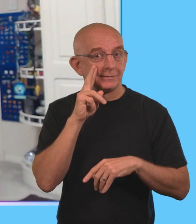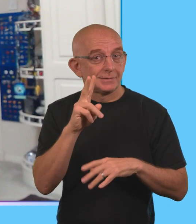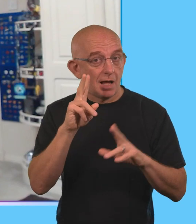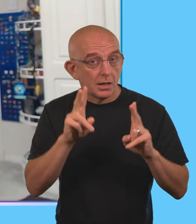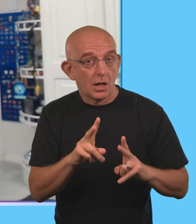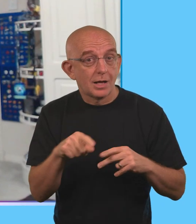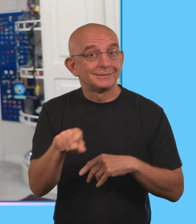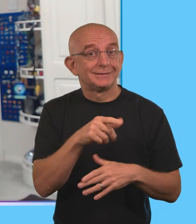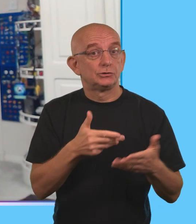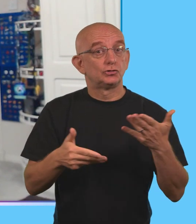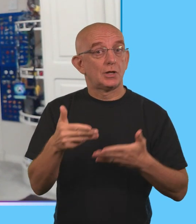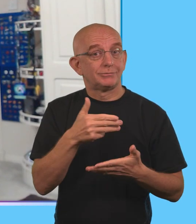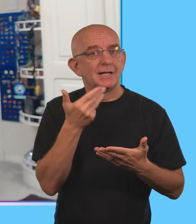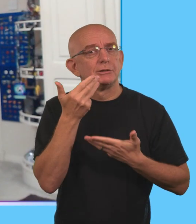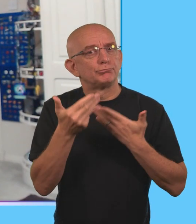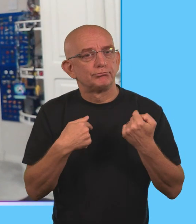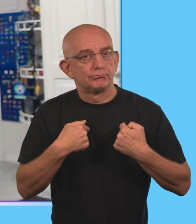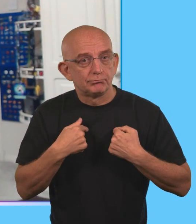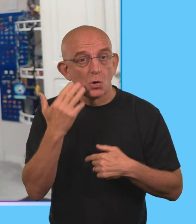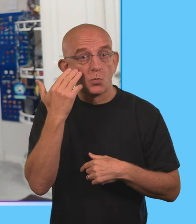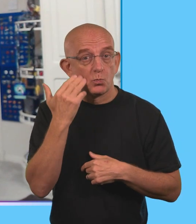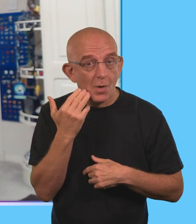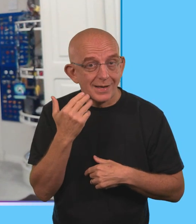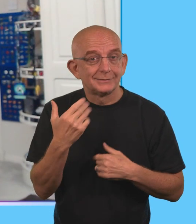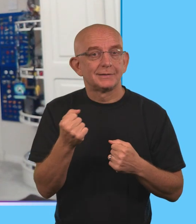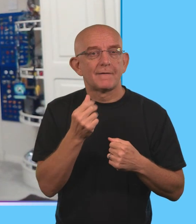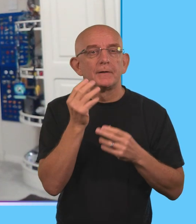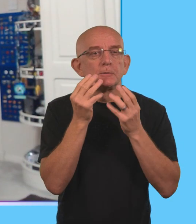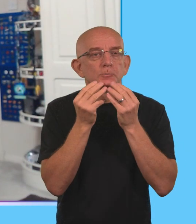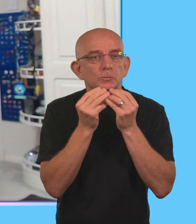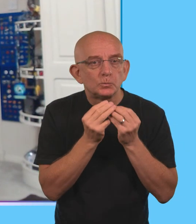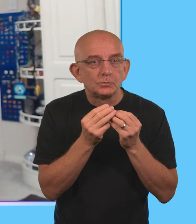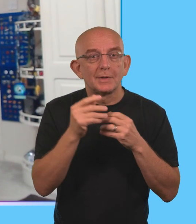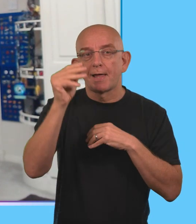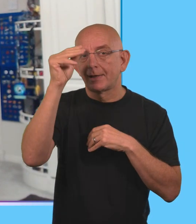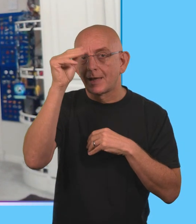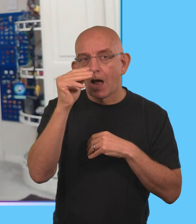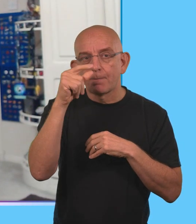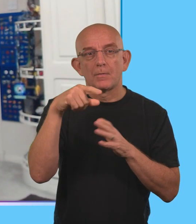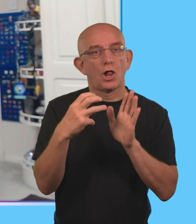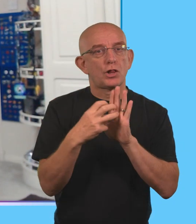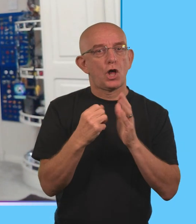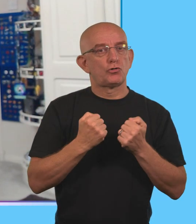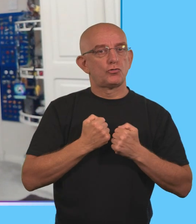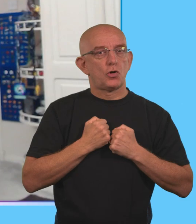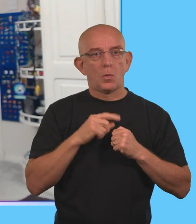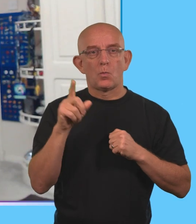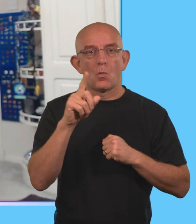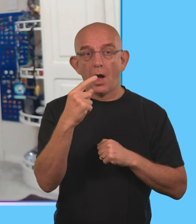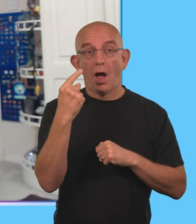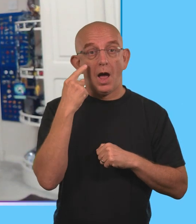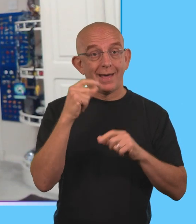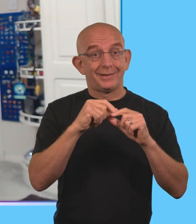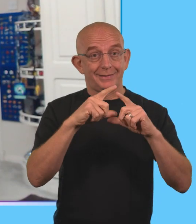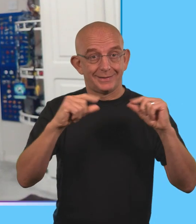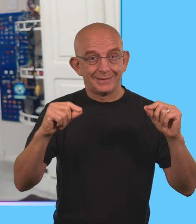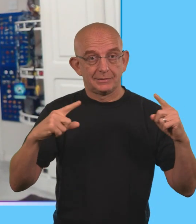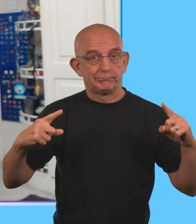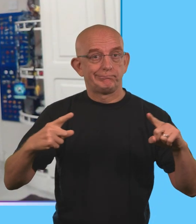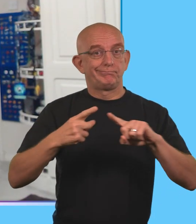By way of a description, I'm a white man with a light facial hair wearing a cap with my logo on it, a pair of crossed swords intersecting an eye,